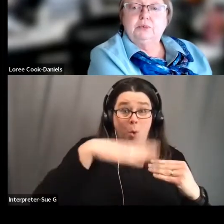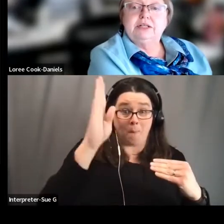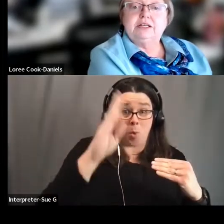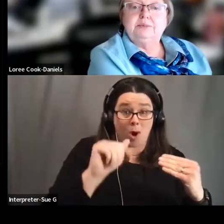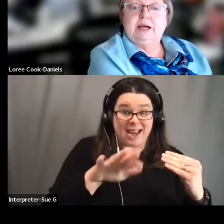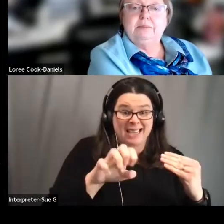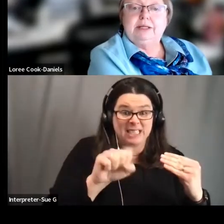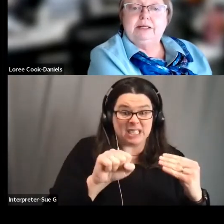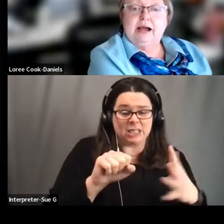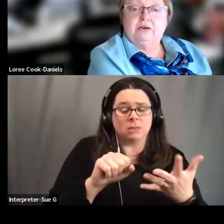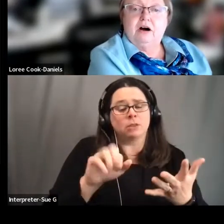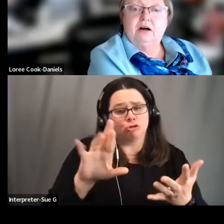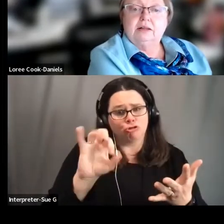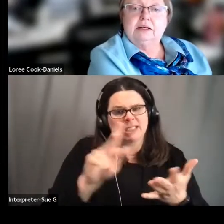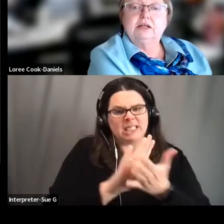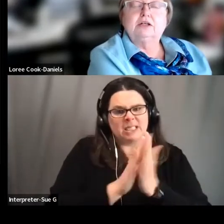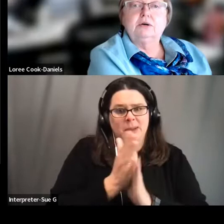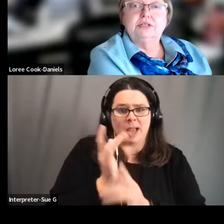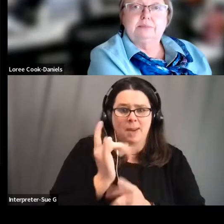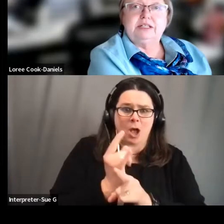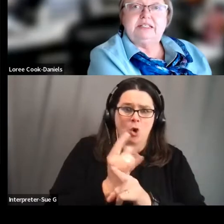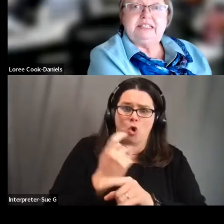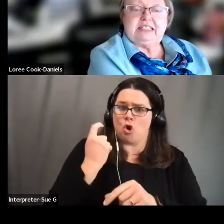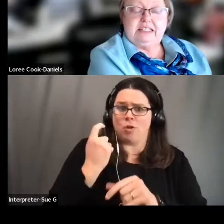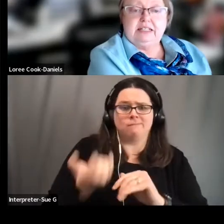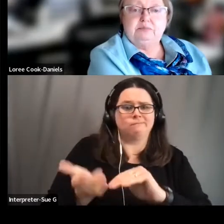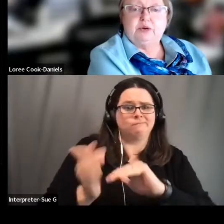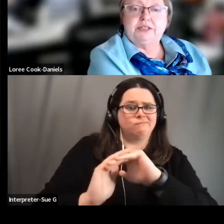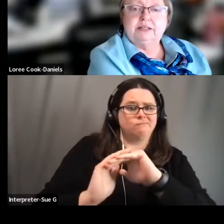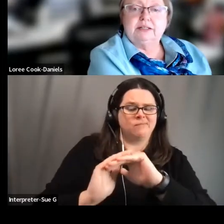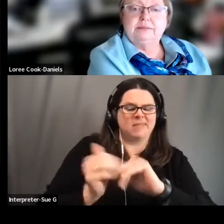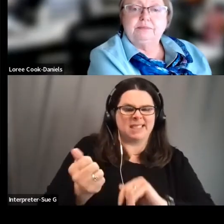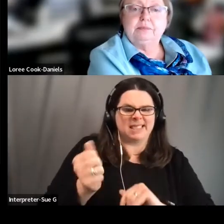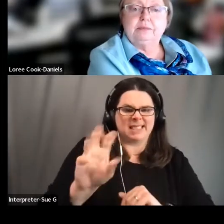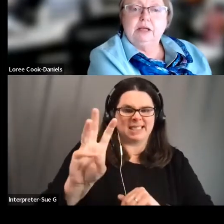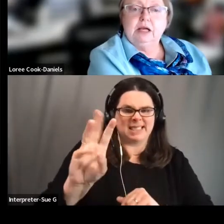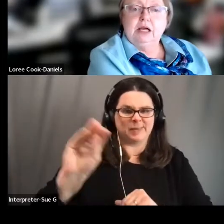your risk of becoming an alcoholic goes up to 16%.